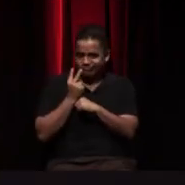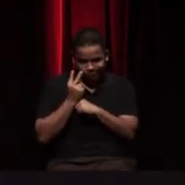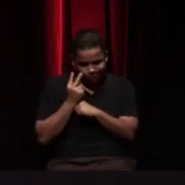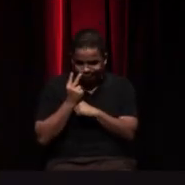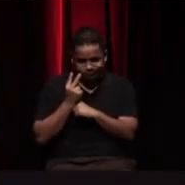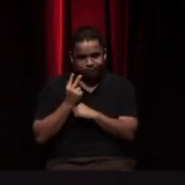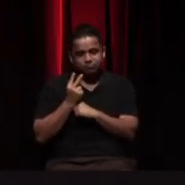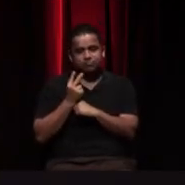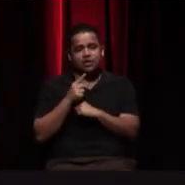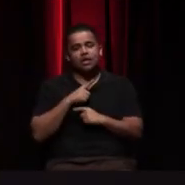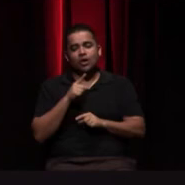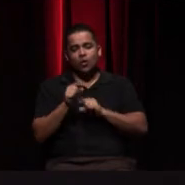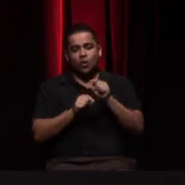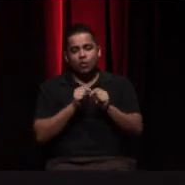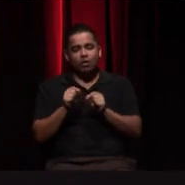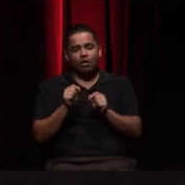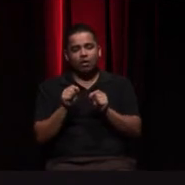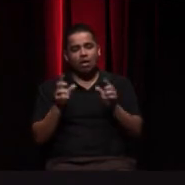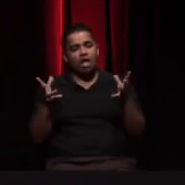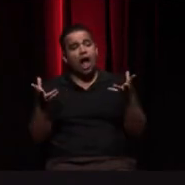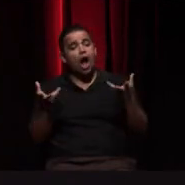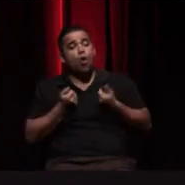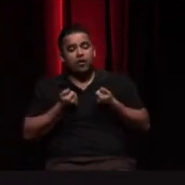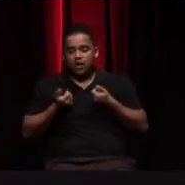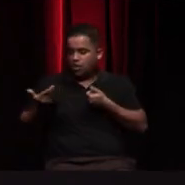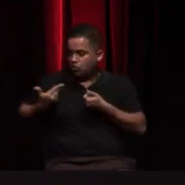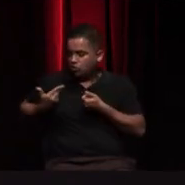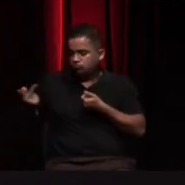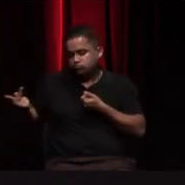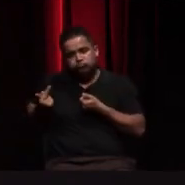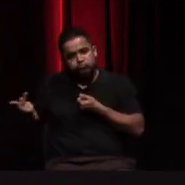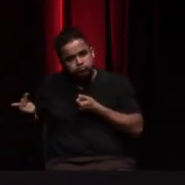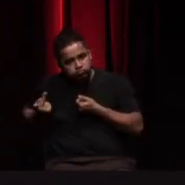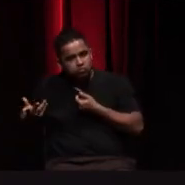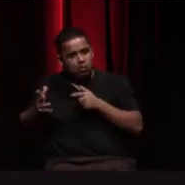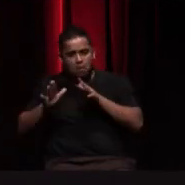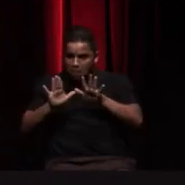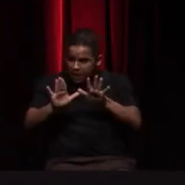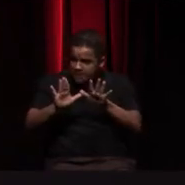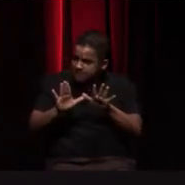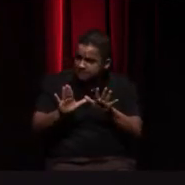What do you have? The protection of your pairs, but you don’t have one...